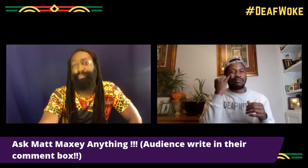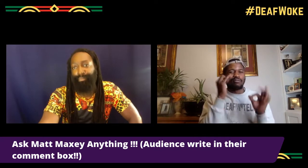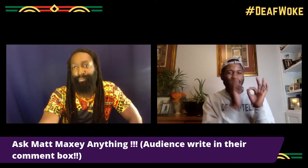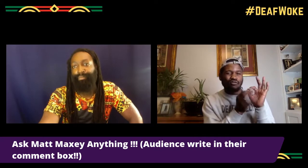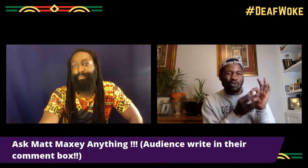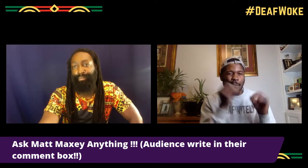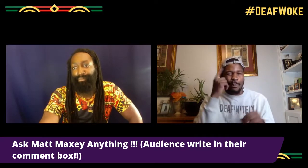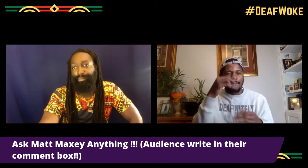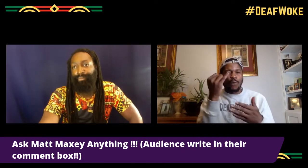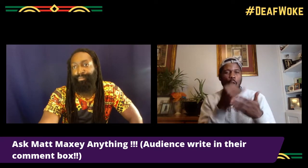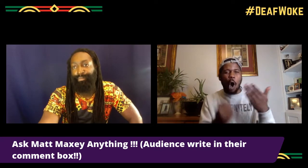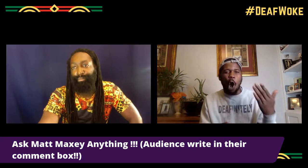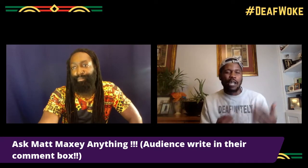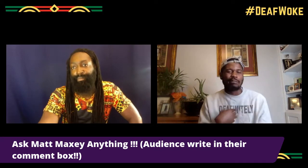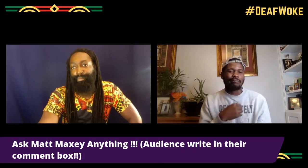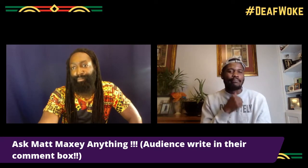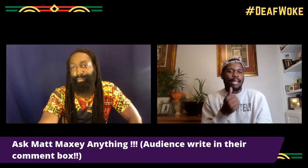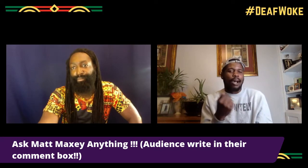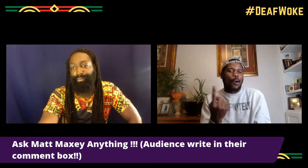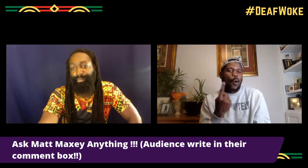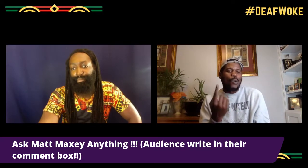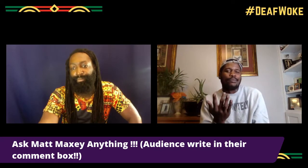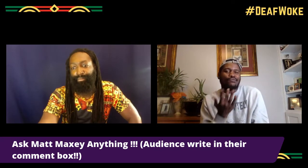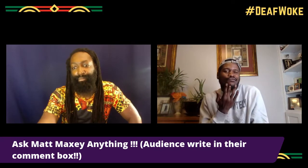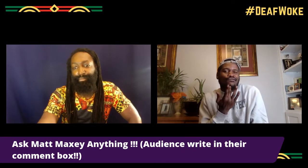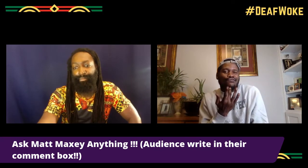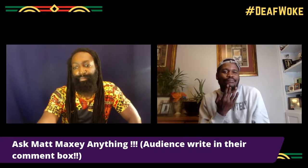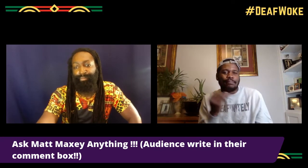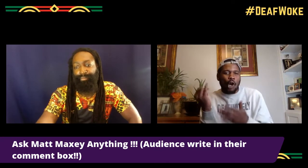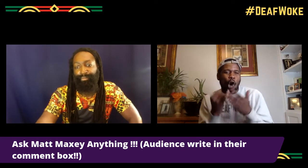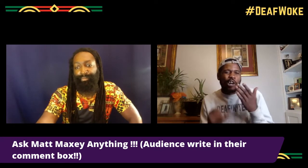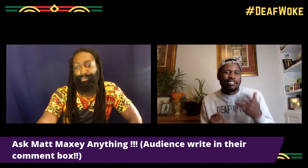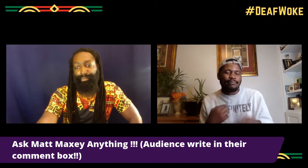I can demonstrate my passion more I can explore on my own.